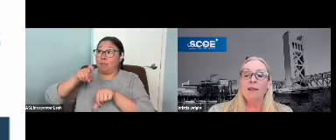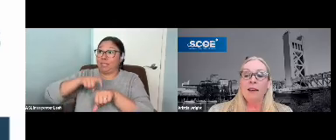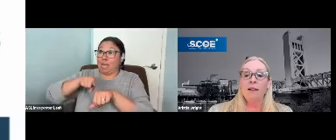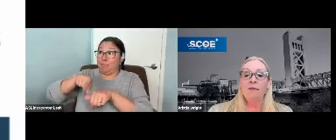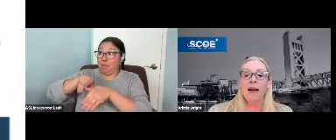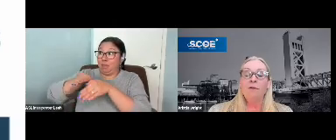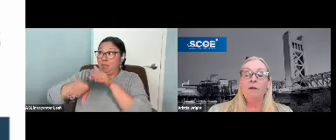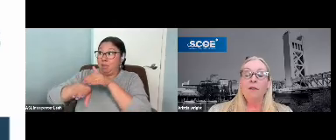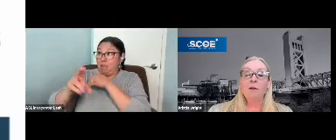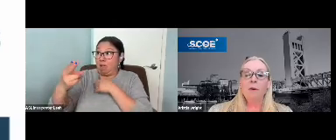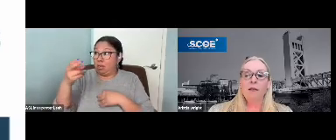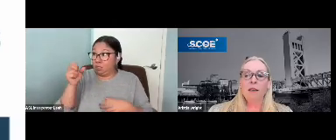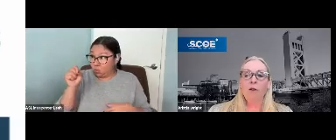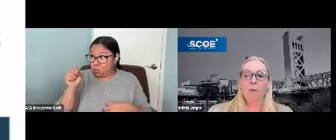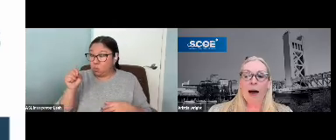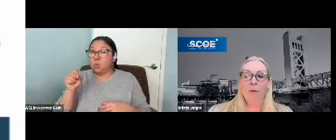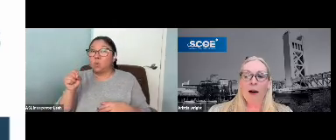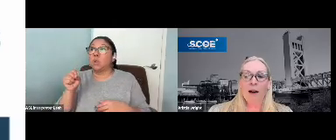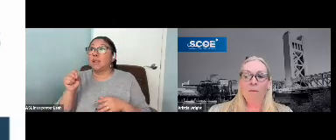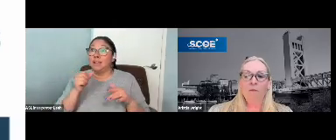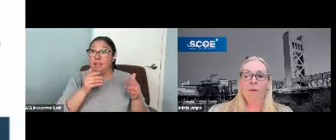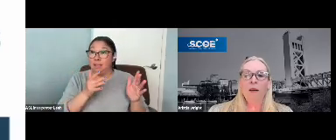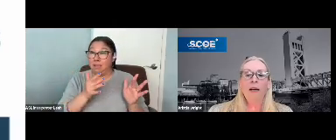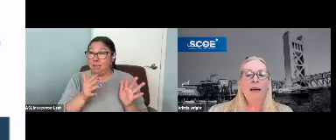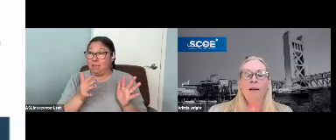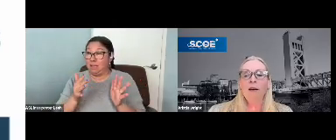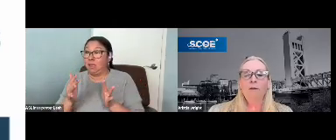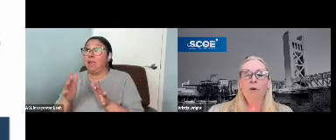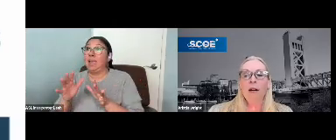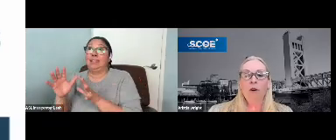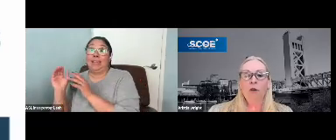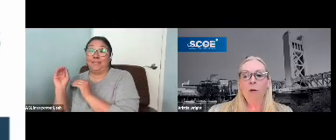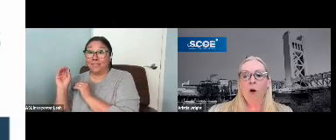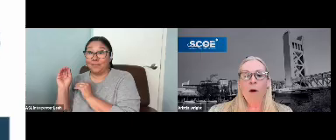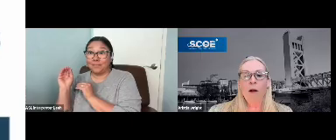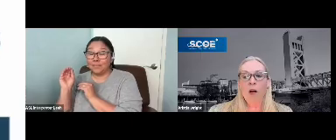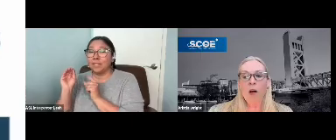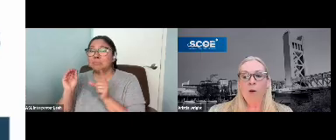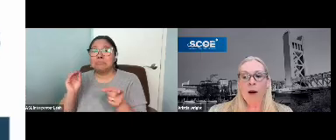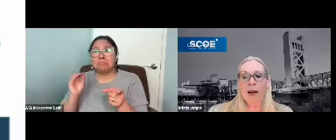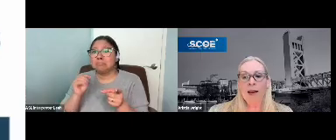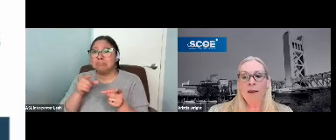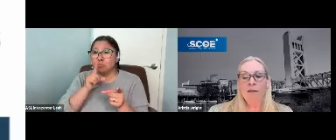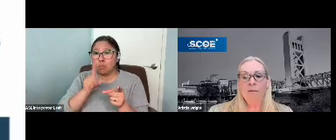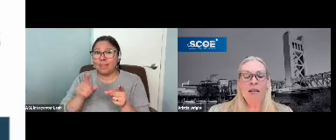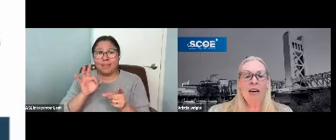they leave. And for this particular pathway, even if you get your diploma along the way,